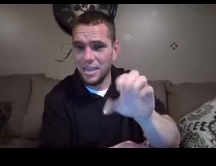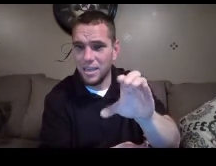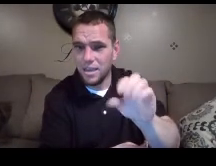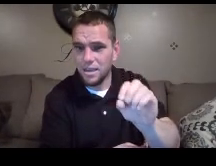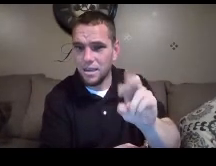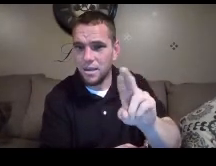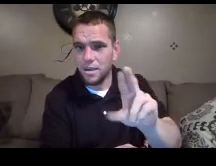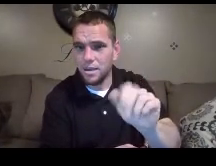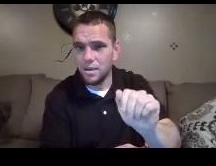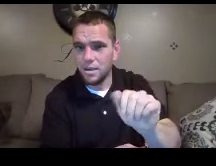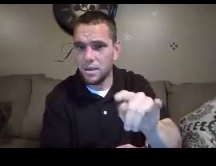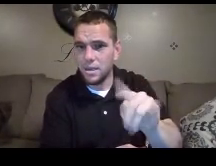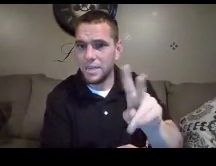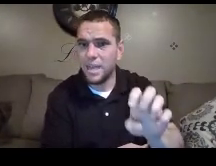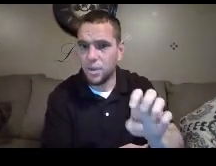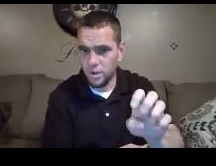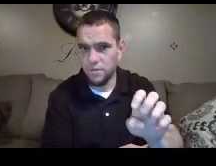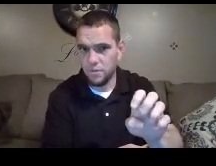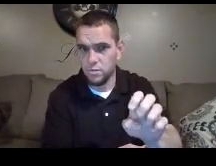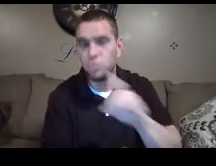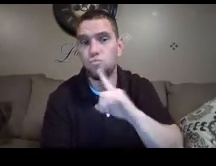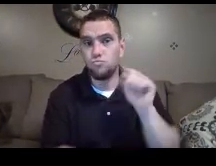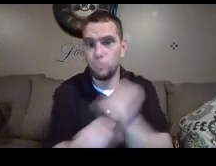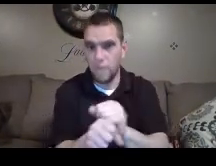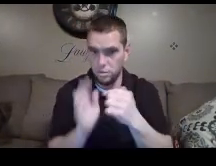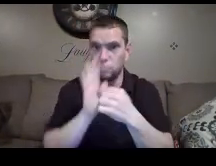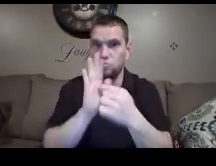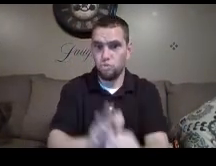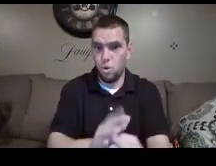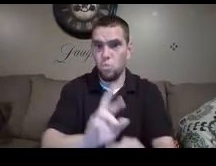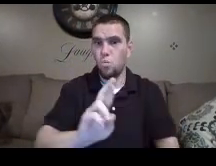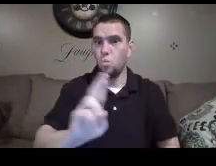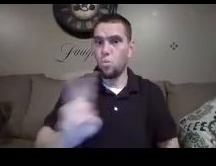So, I want to actually do that. I'm going to right click and go to edit alt text.